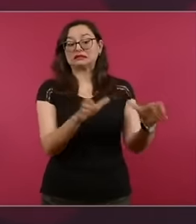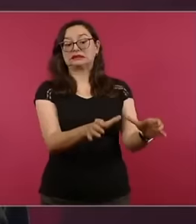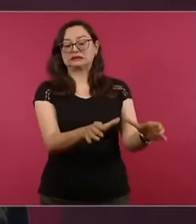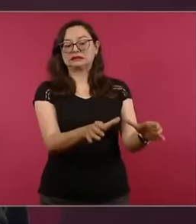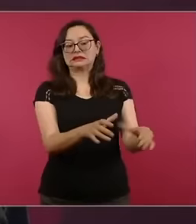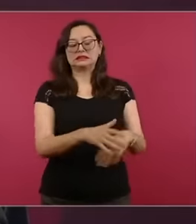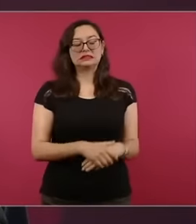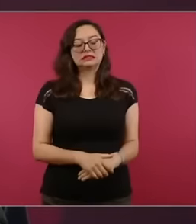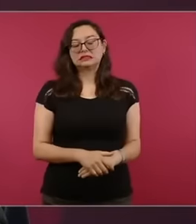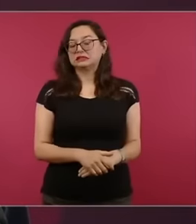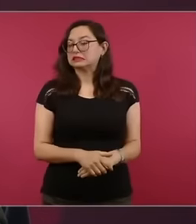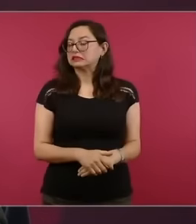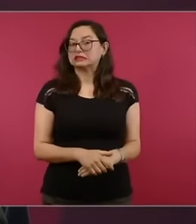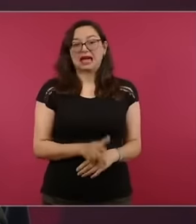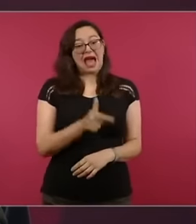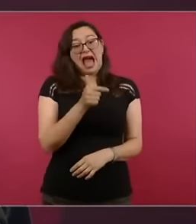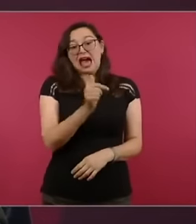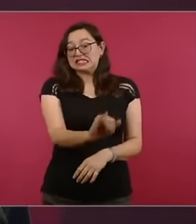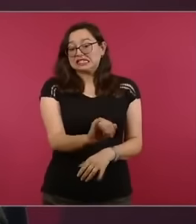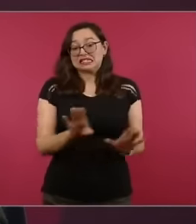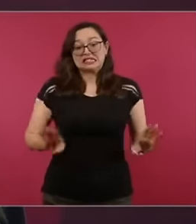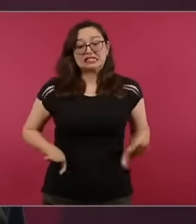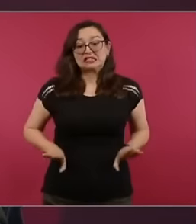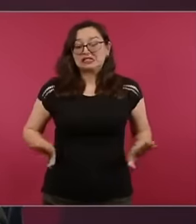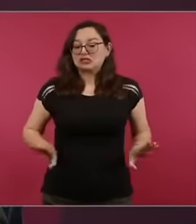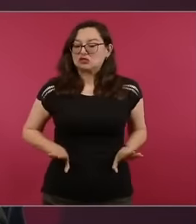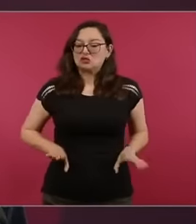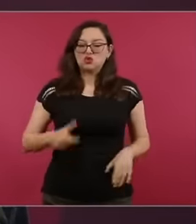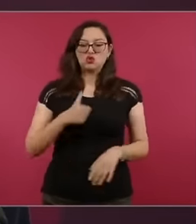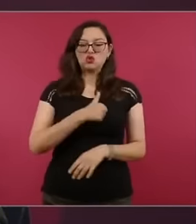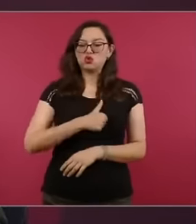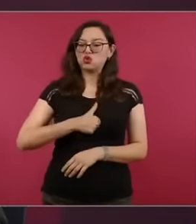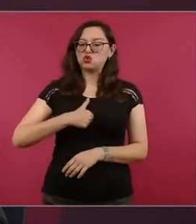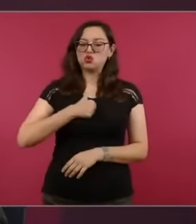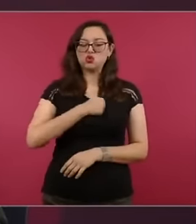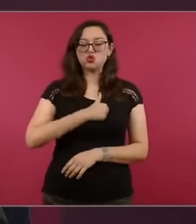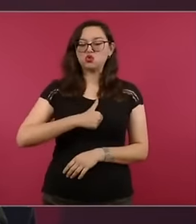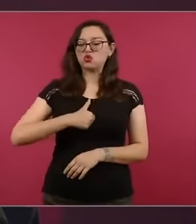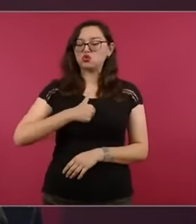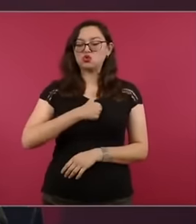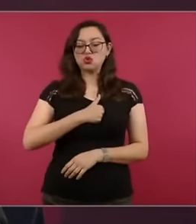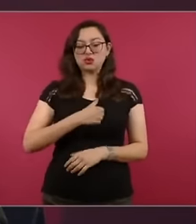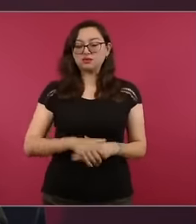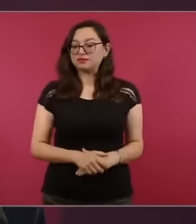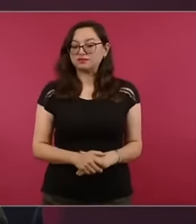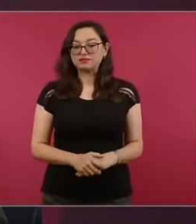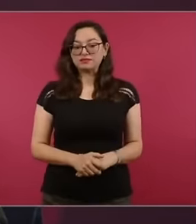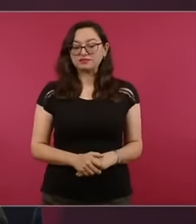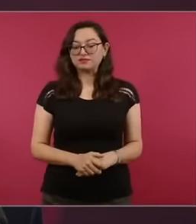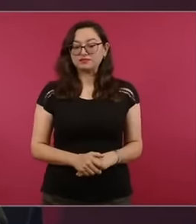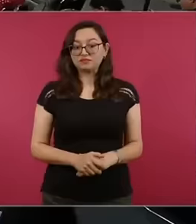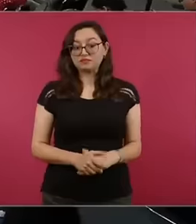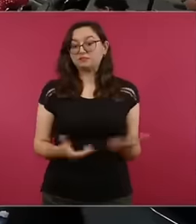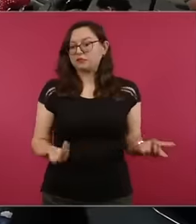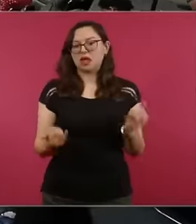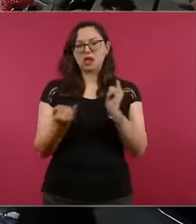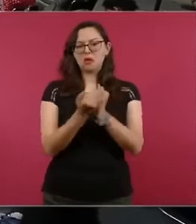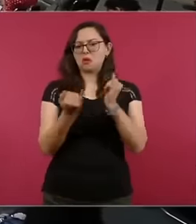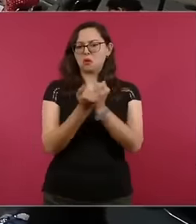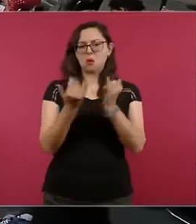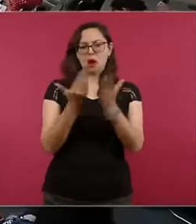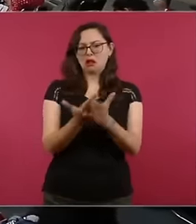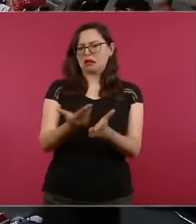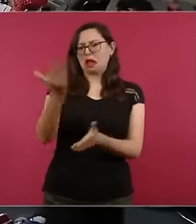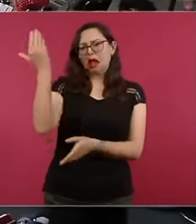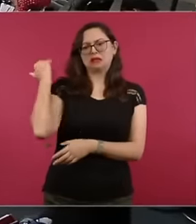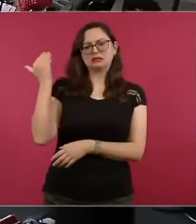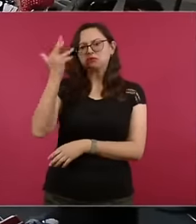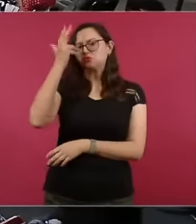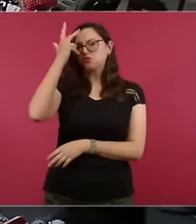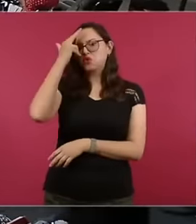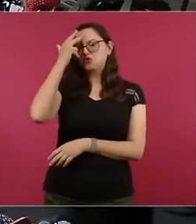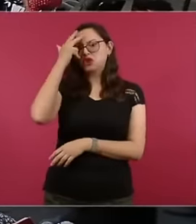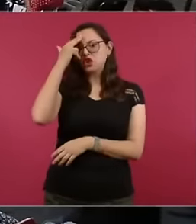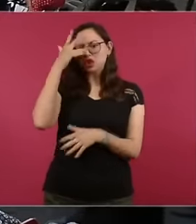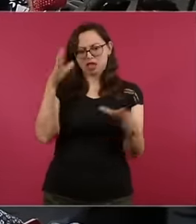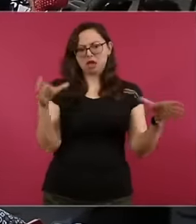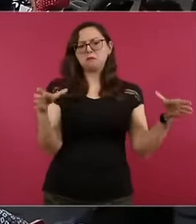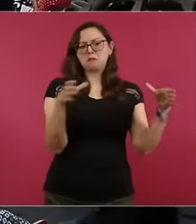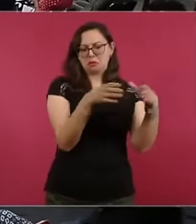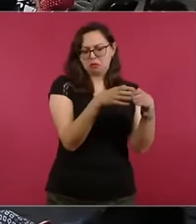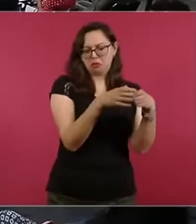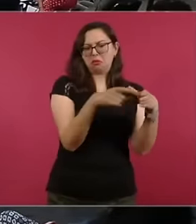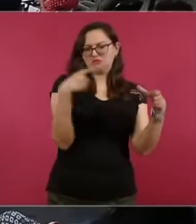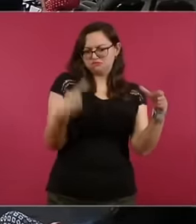Porfiriato eh it was the national and foreign oligarchs eh the